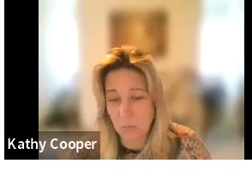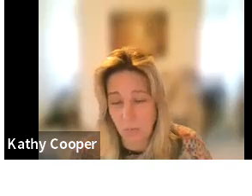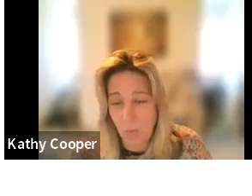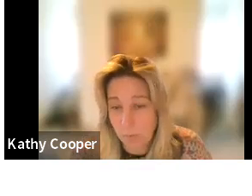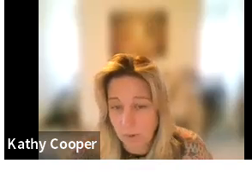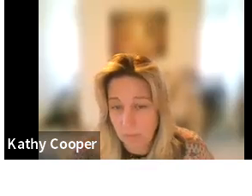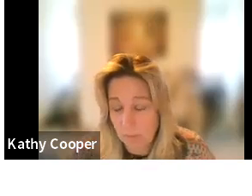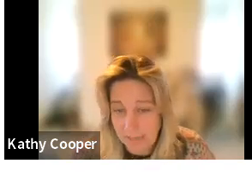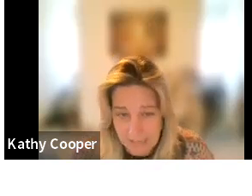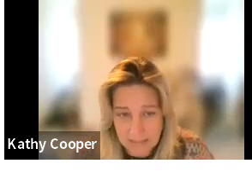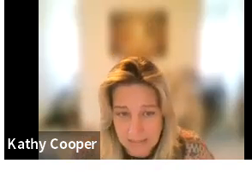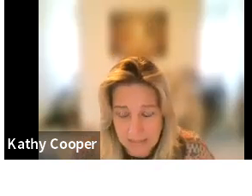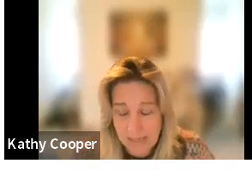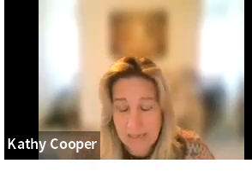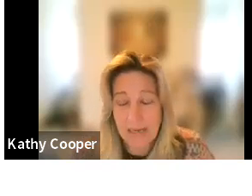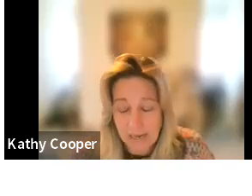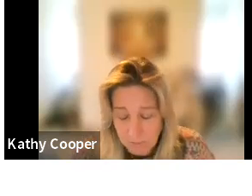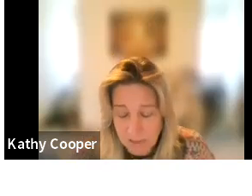I think a lot of times in the IL field we think, oh, well, you know, it's not an HCBS setting we don't have to worry about about that because its not an institution or nursing home. Oh, well, you know it's it's not an Hcbs too we don't have to worry about that, because it's not in a an institution or a nursing home, but quite honestly, just in my experience with what we're going through in Kansas it has been shocking to